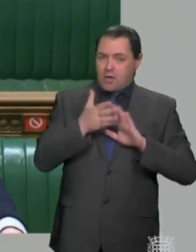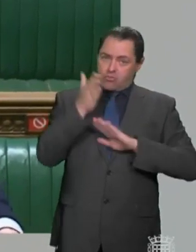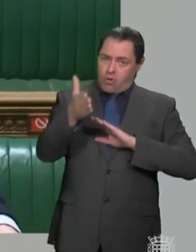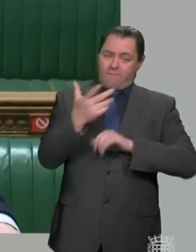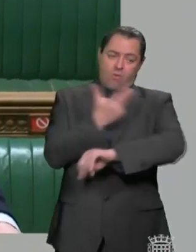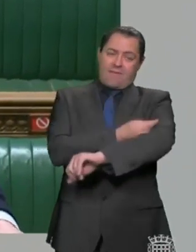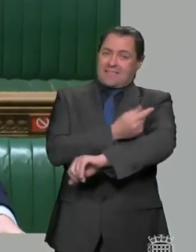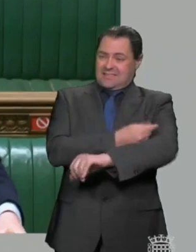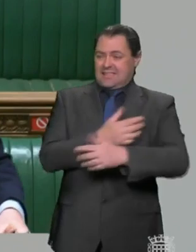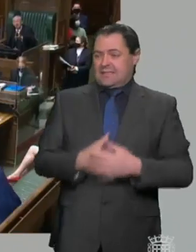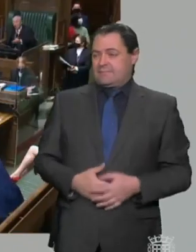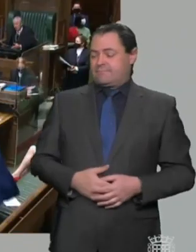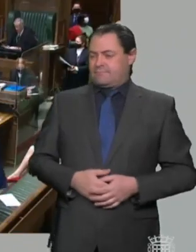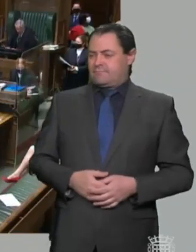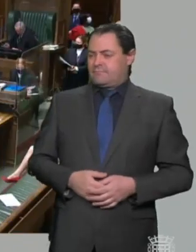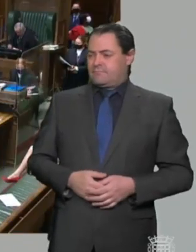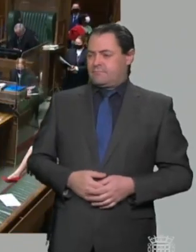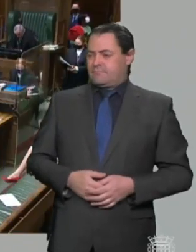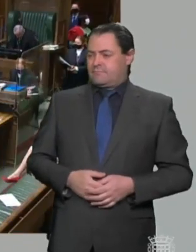and get vaccinated. >> Keir Starmer